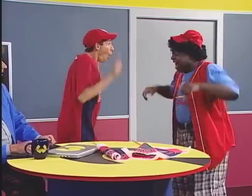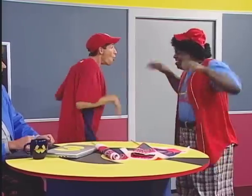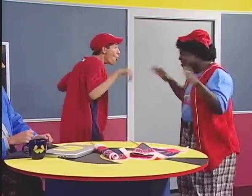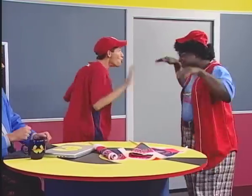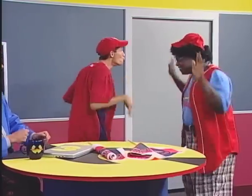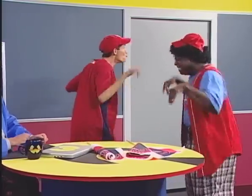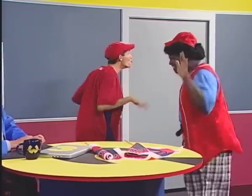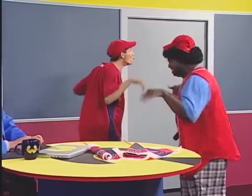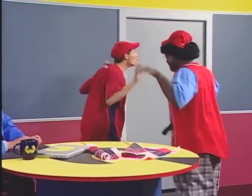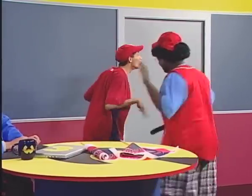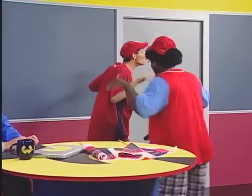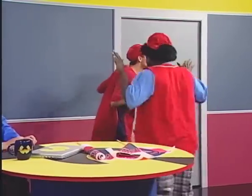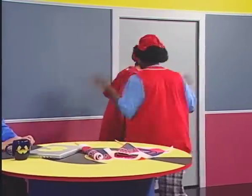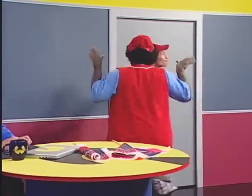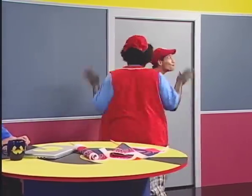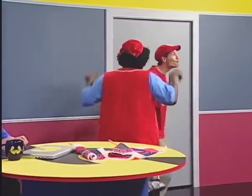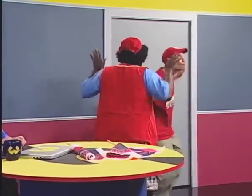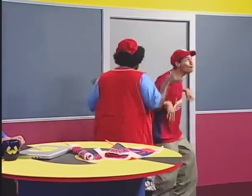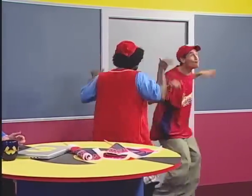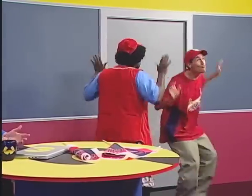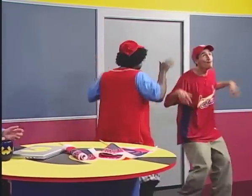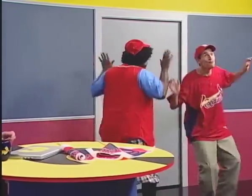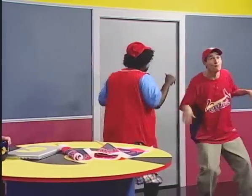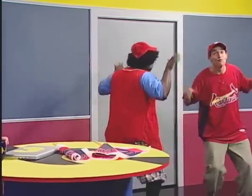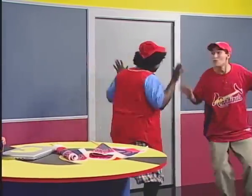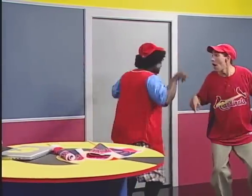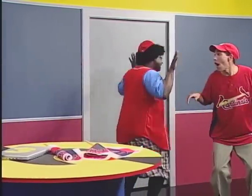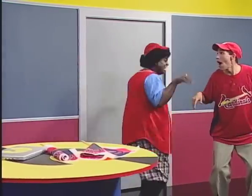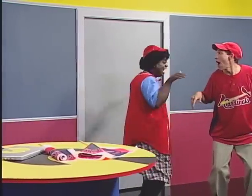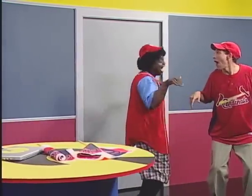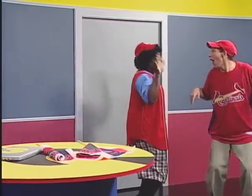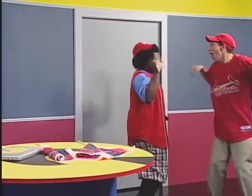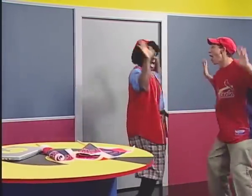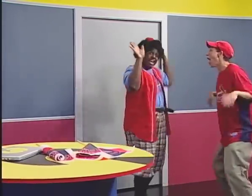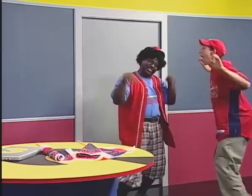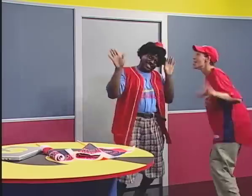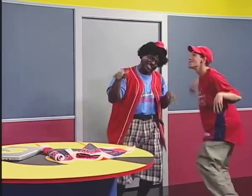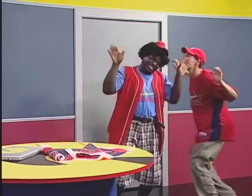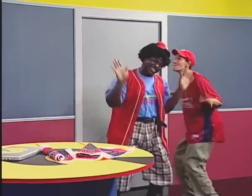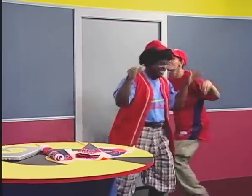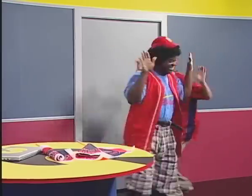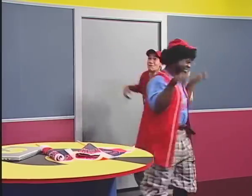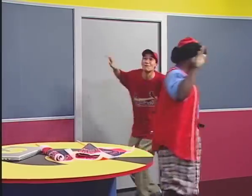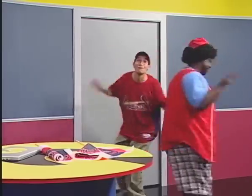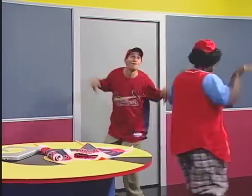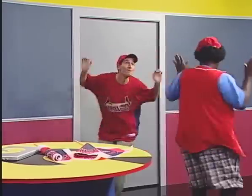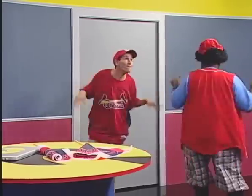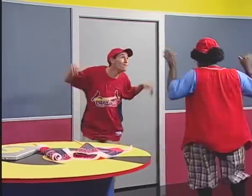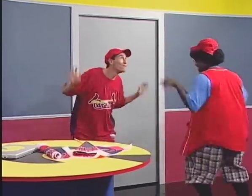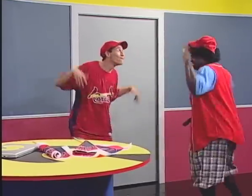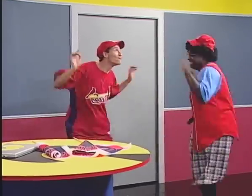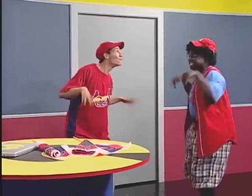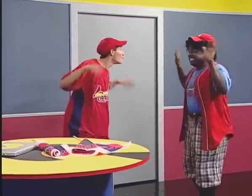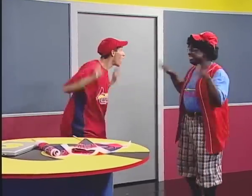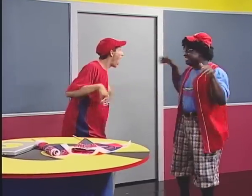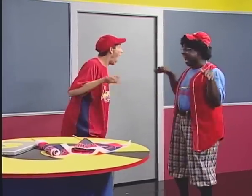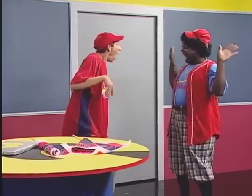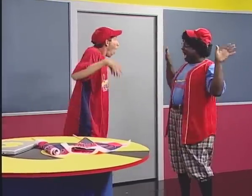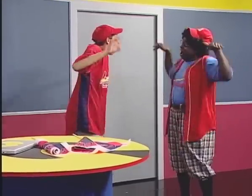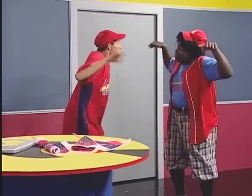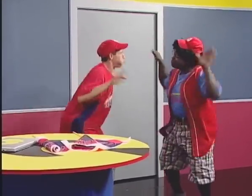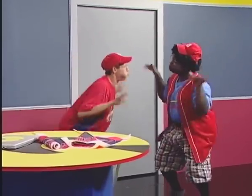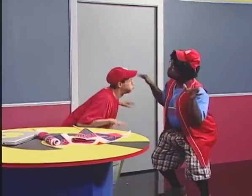GO CARDINALS... GO CARDINALS...GO CARDINALS...